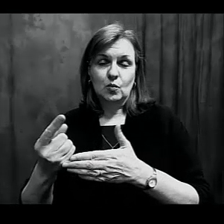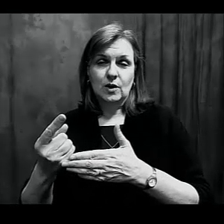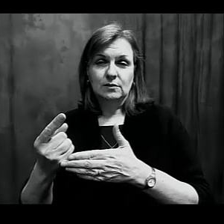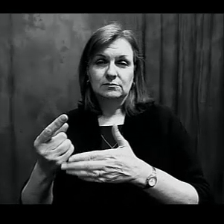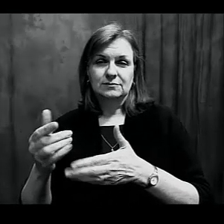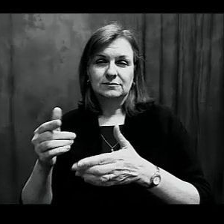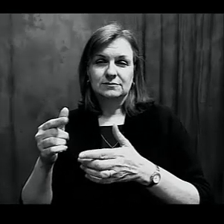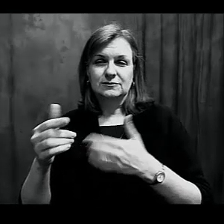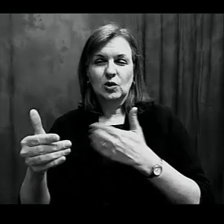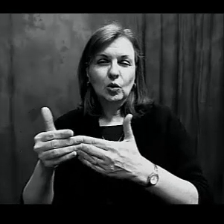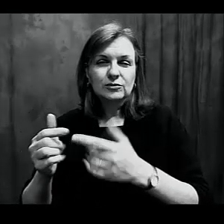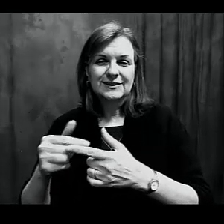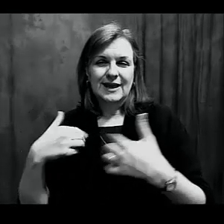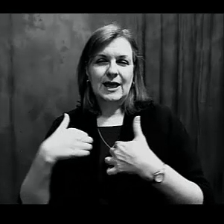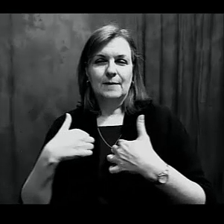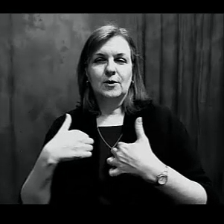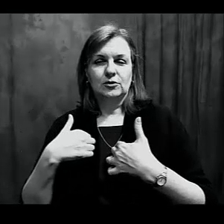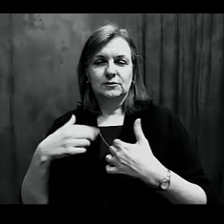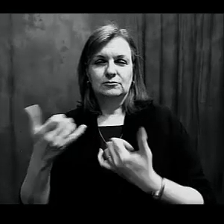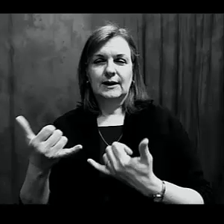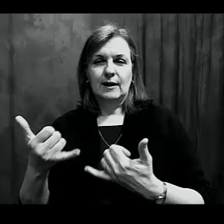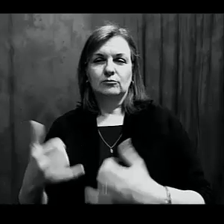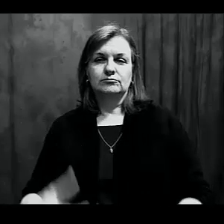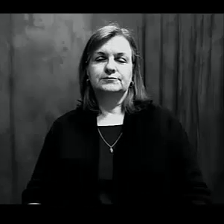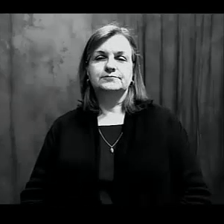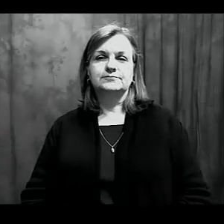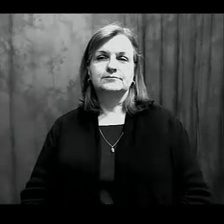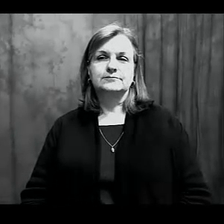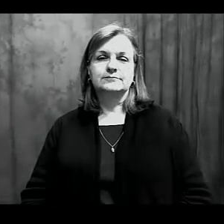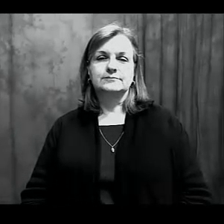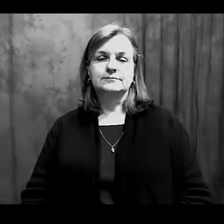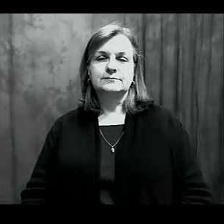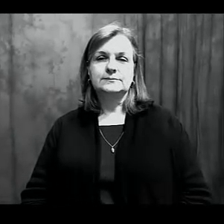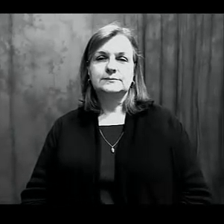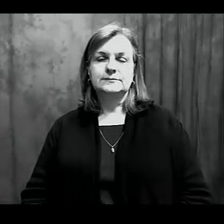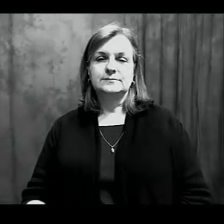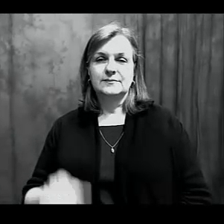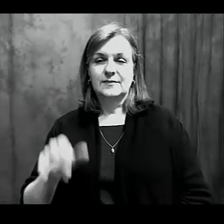is the closest one to animals